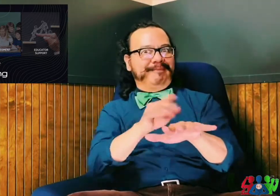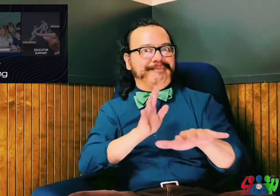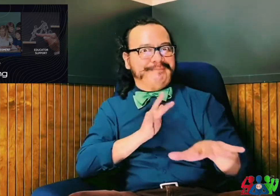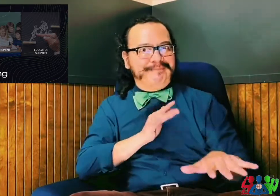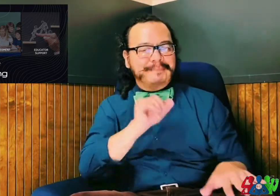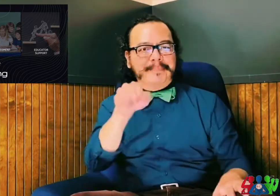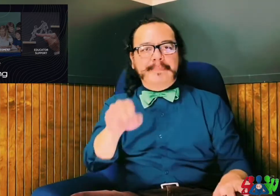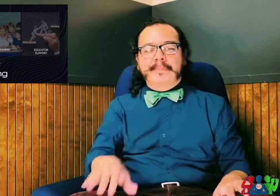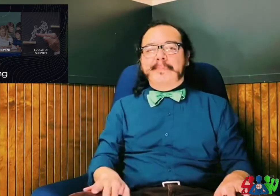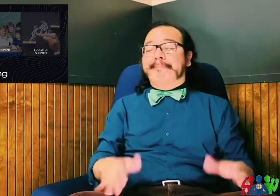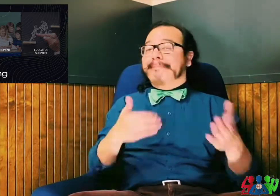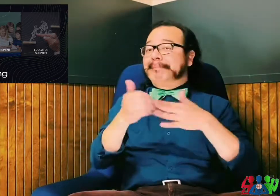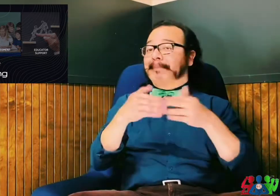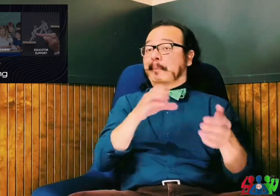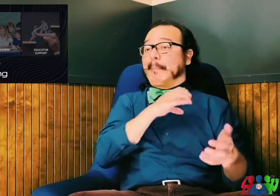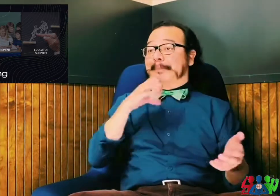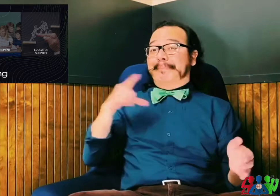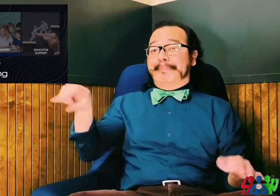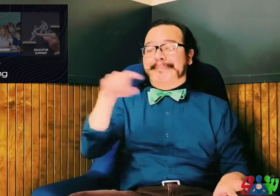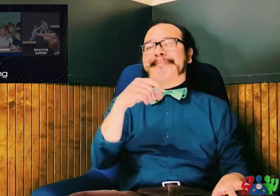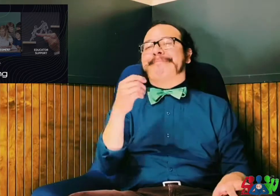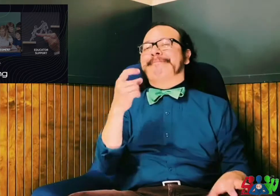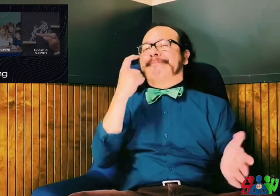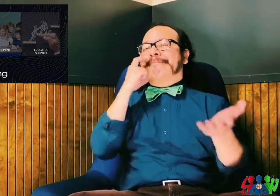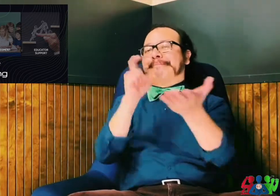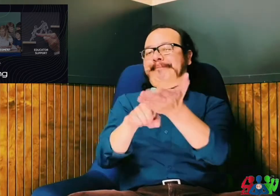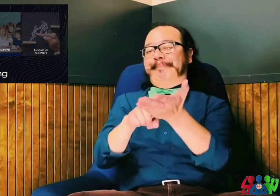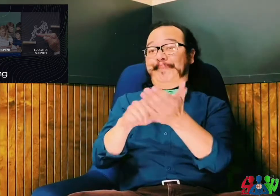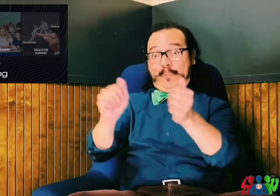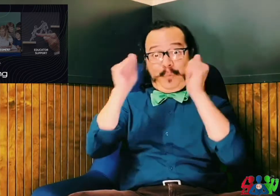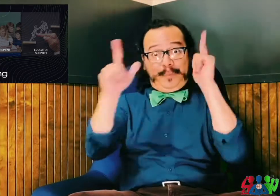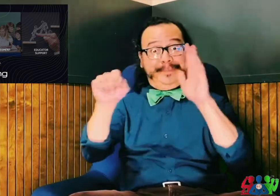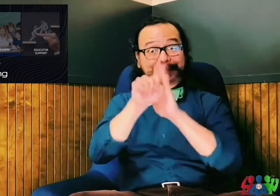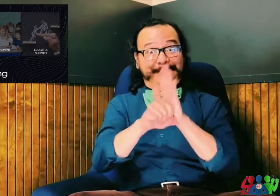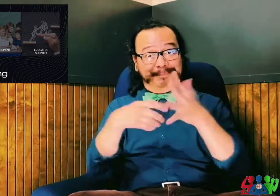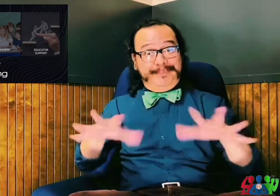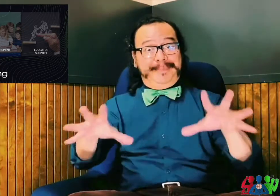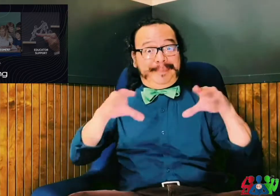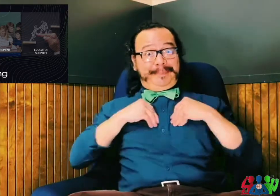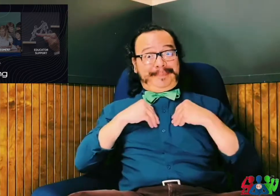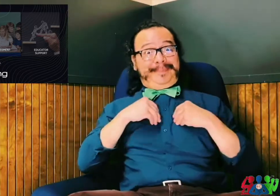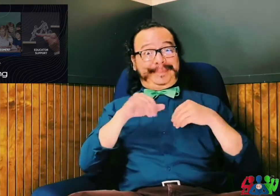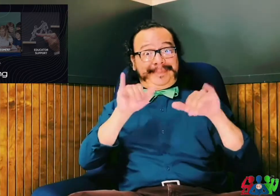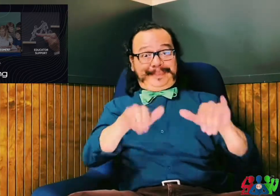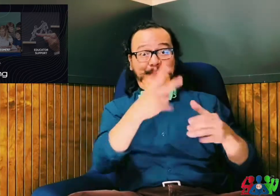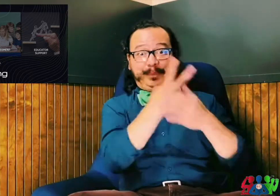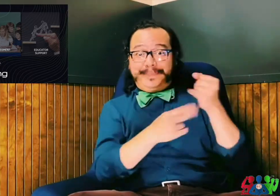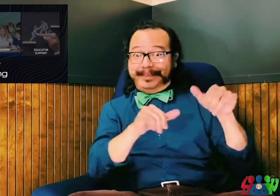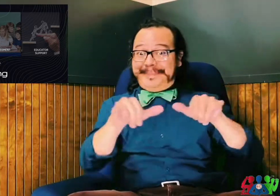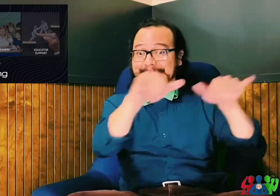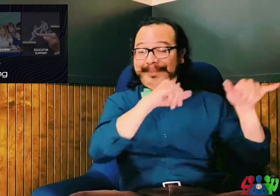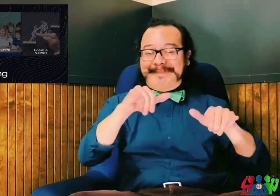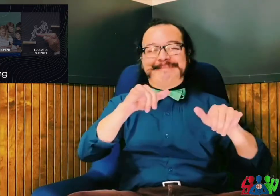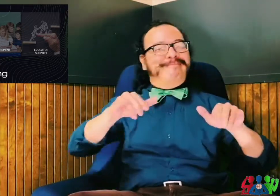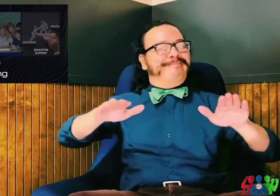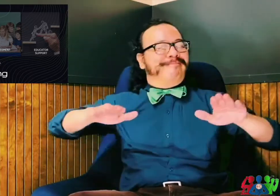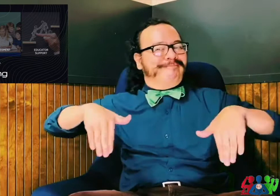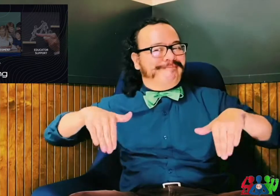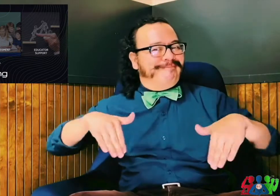Indeed, these are finest ones! The committee recognizes that not all states will adopt the CCSSM or the NGSS.